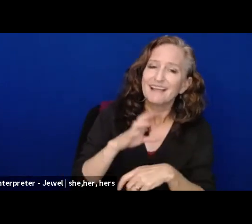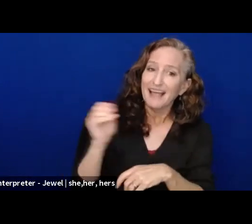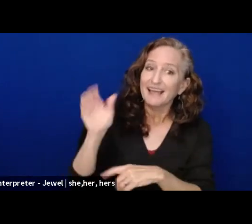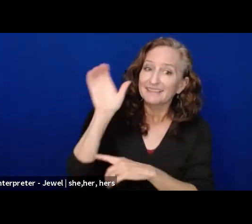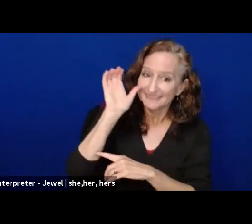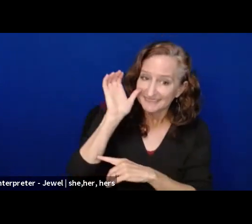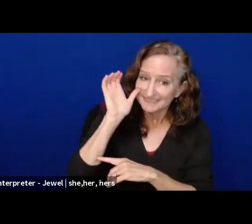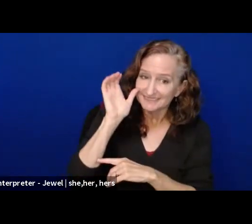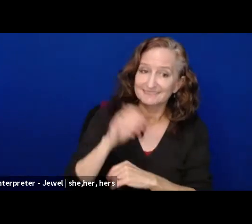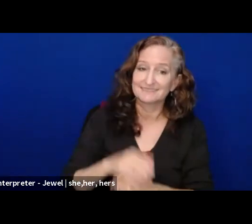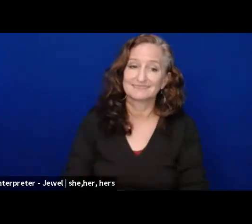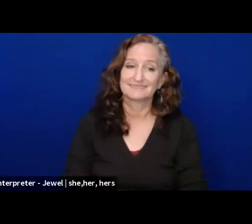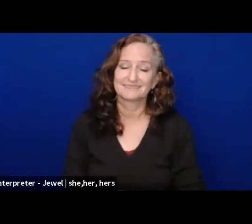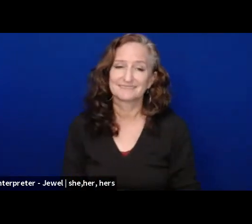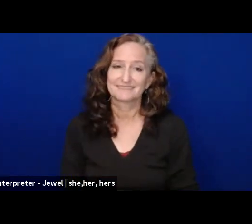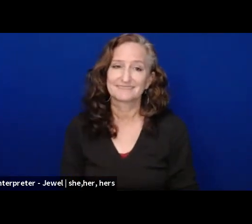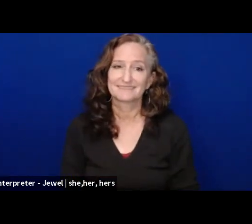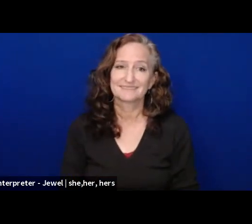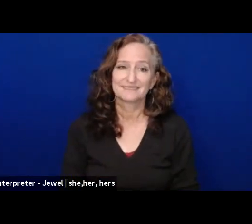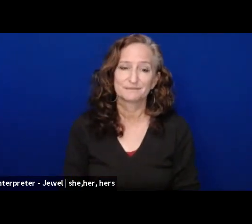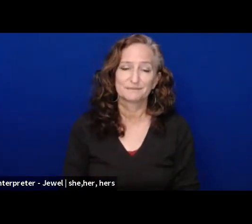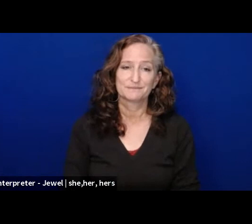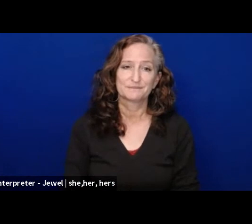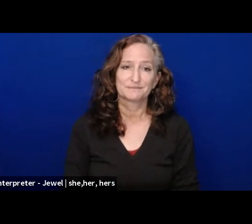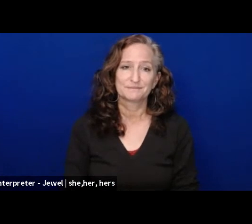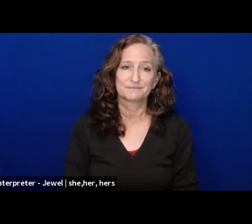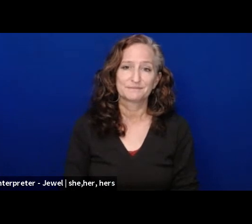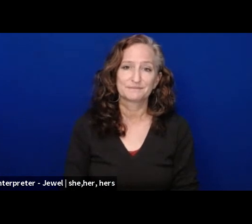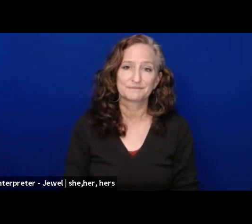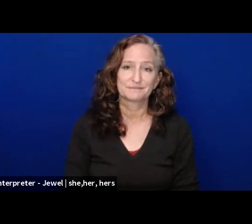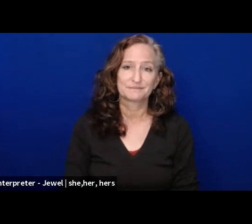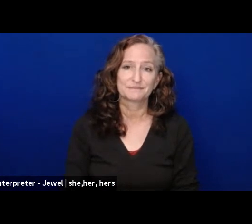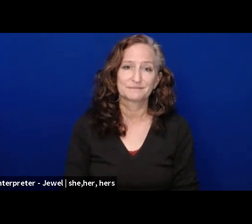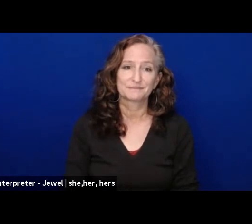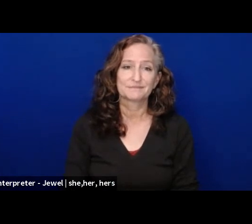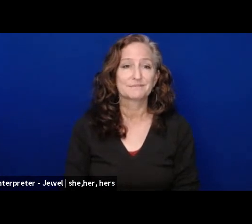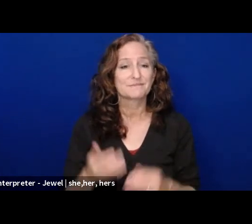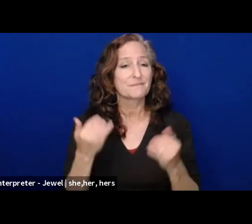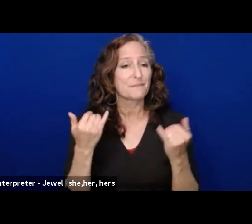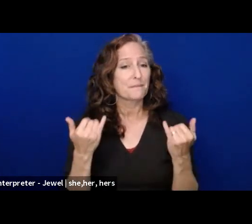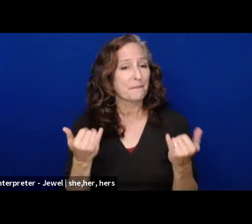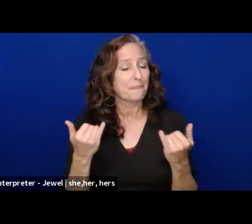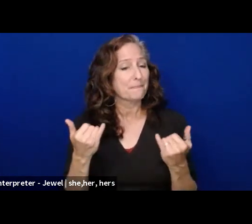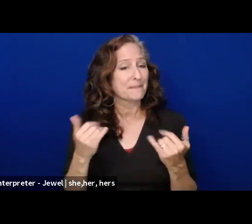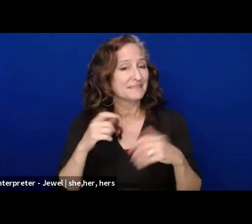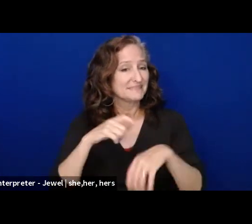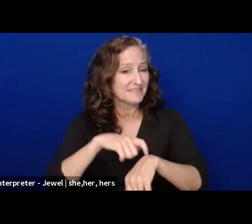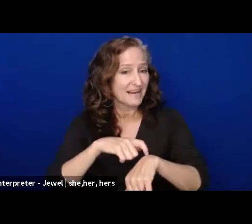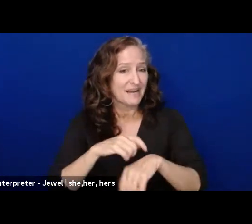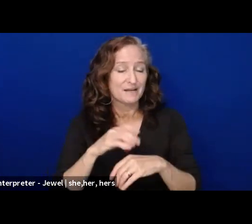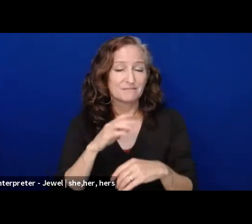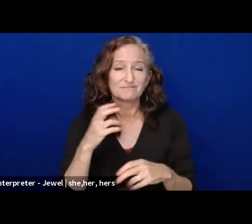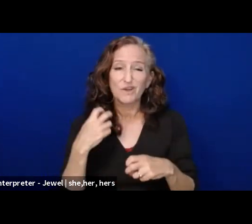I also think in this time, this is a difficult time for a lot of people. How can we bring joy